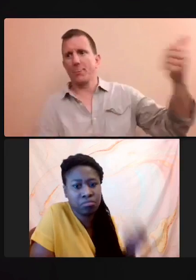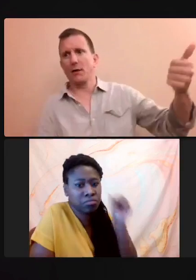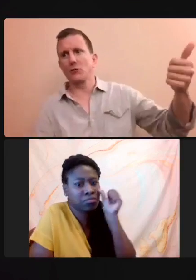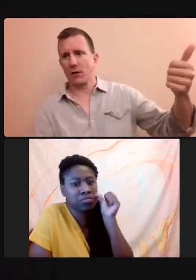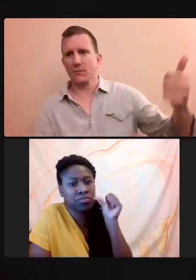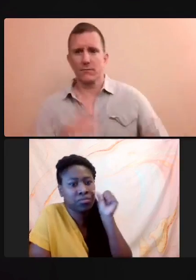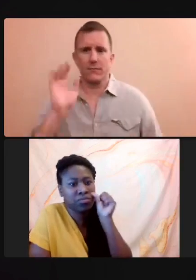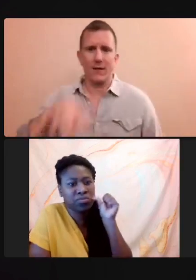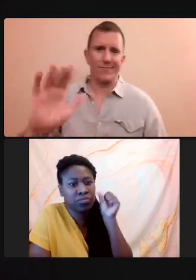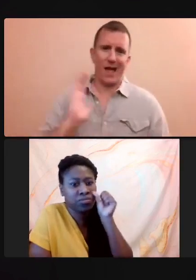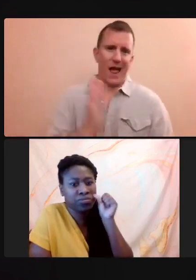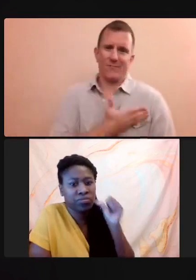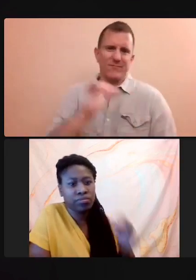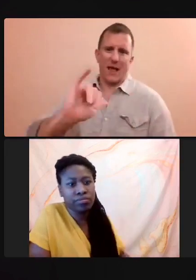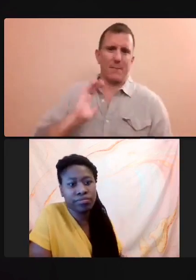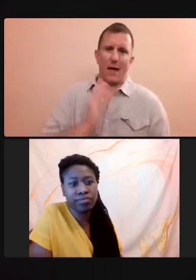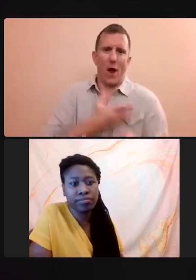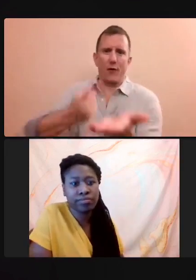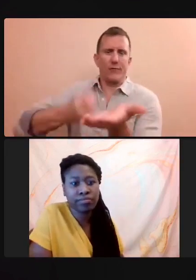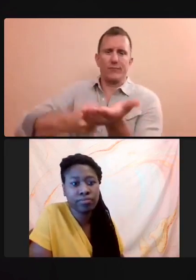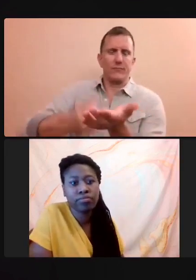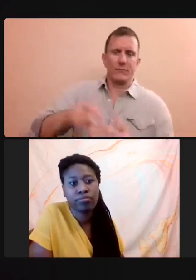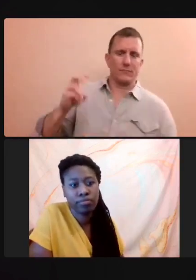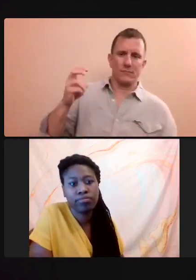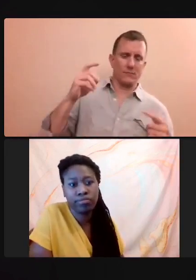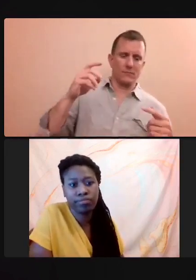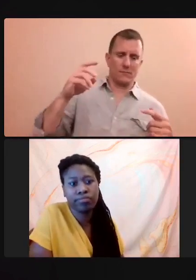Next says not a question,